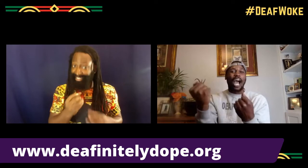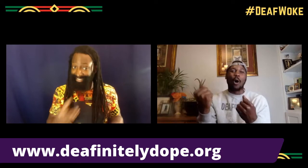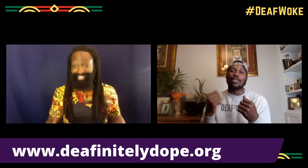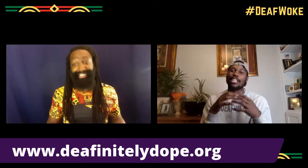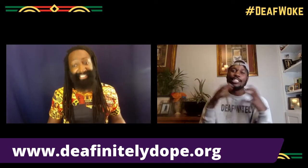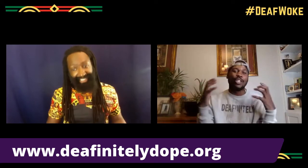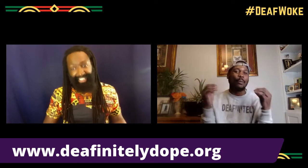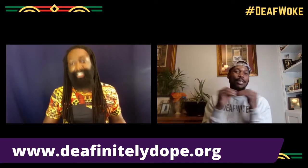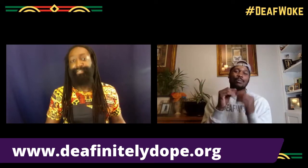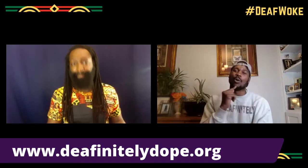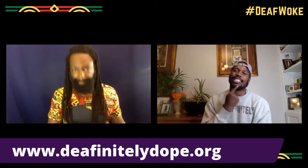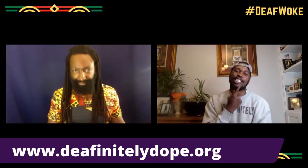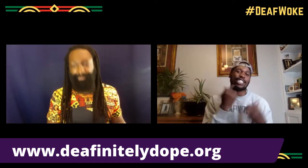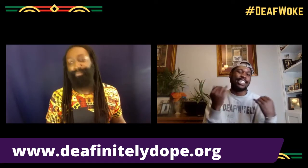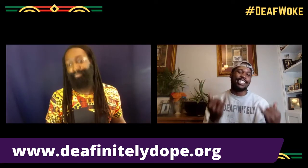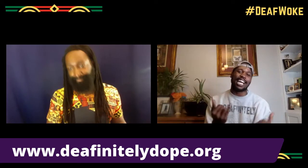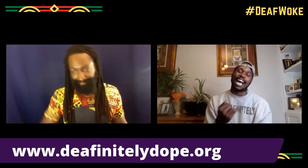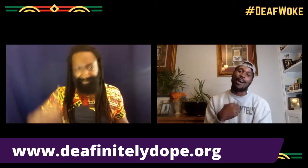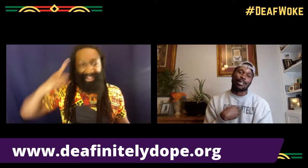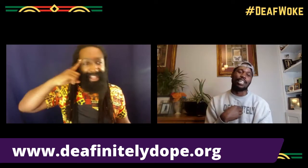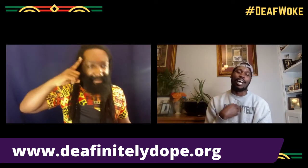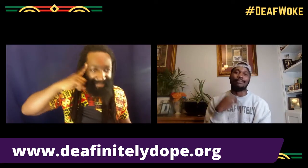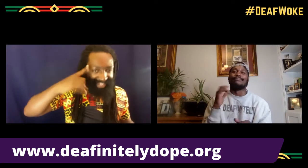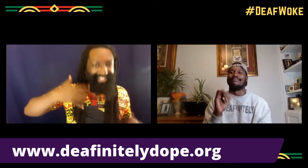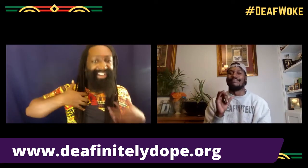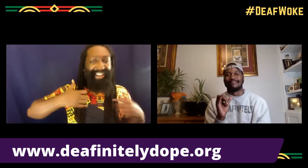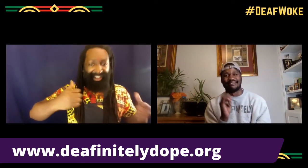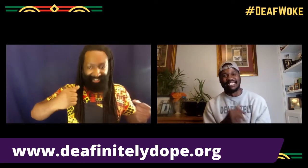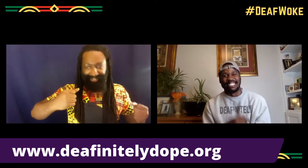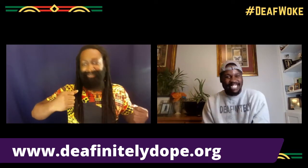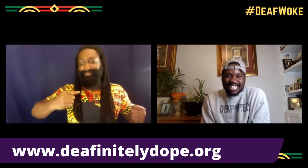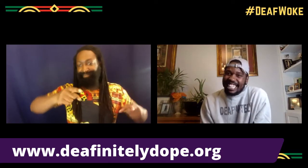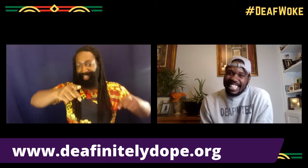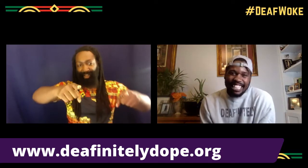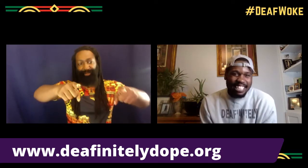and make sure you take care of your self. Serious men.